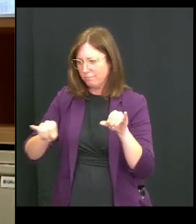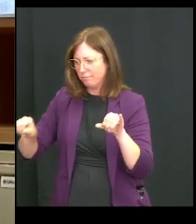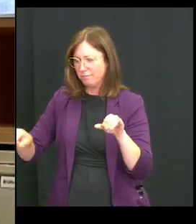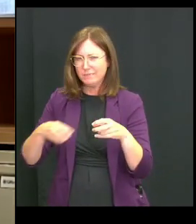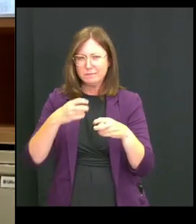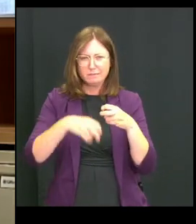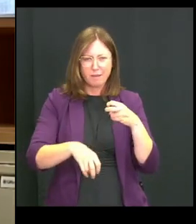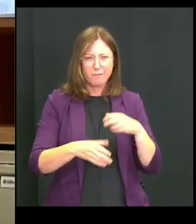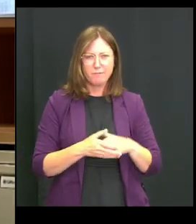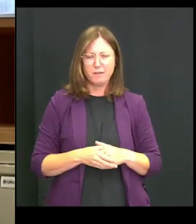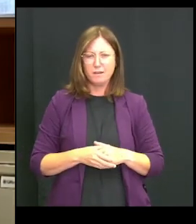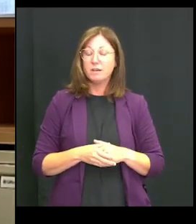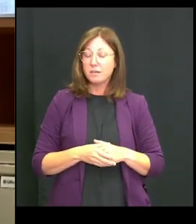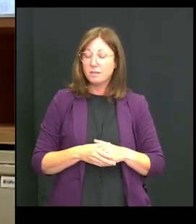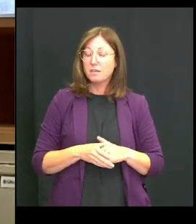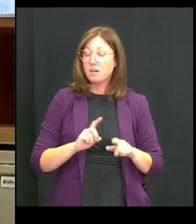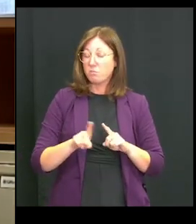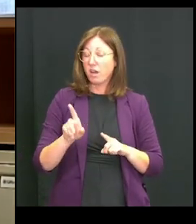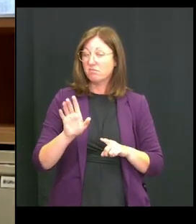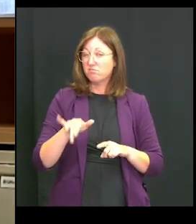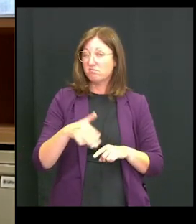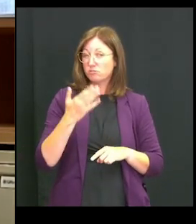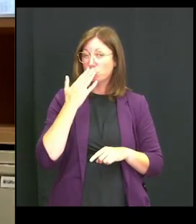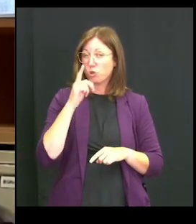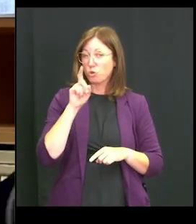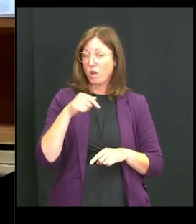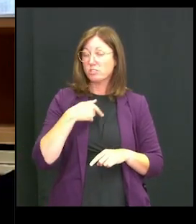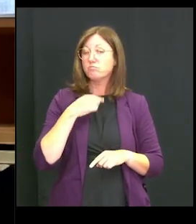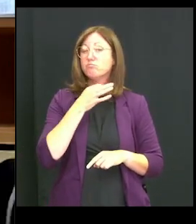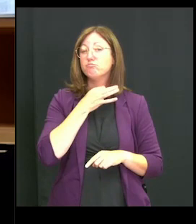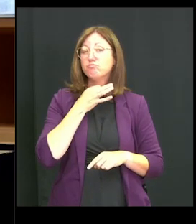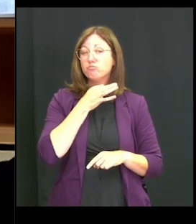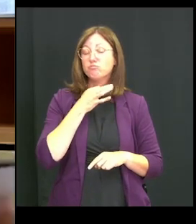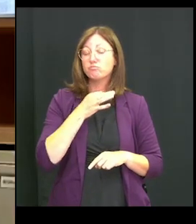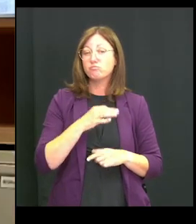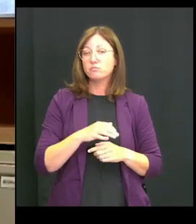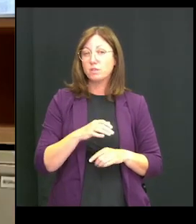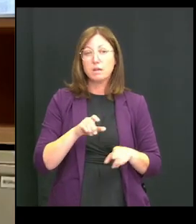It would be very interesting to see. And that's true especially going back to 1993,